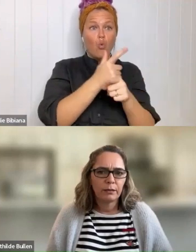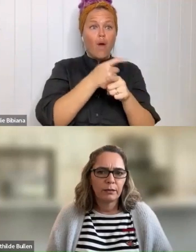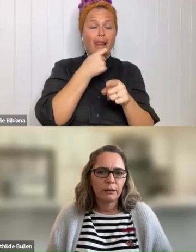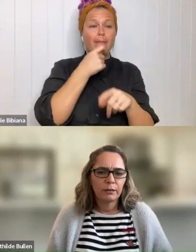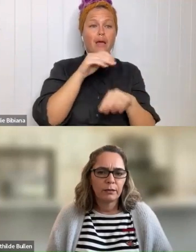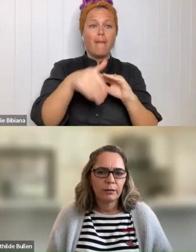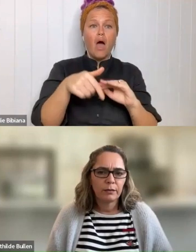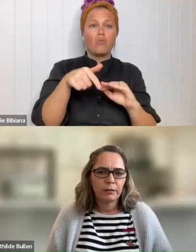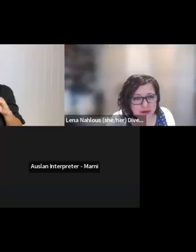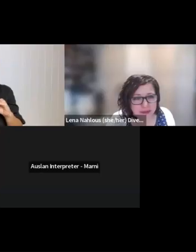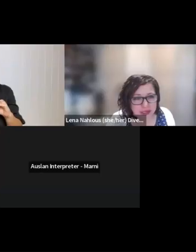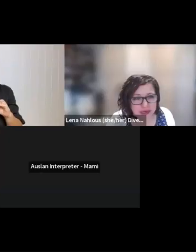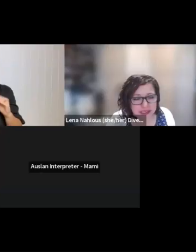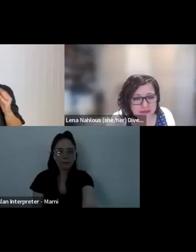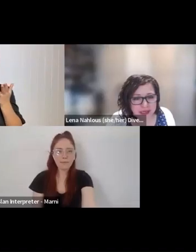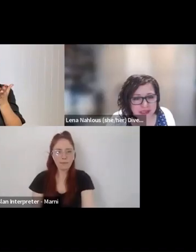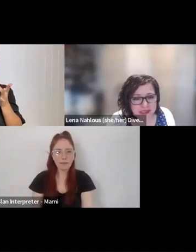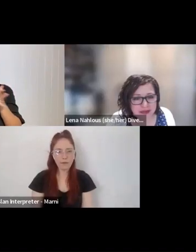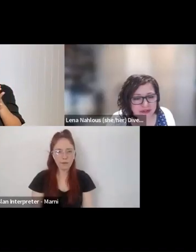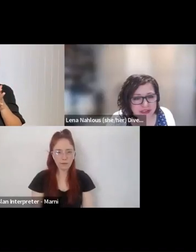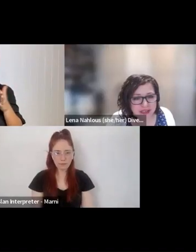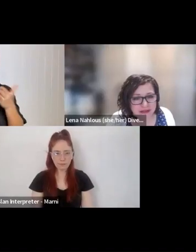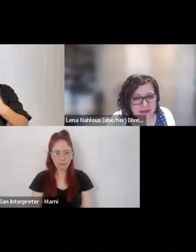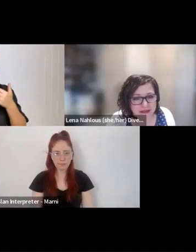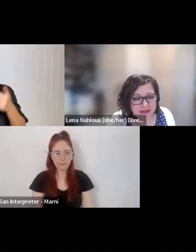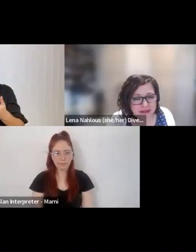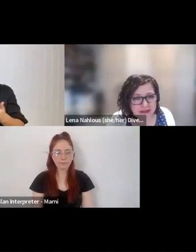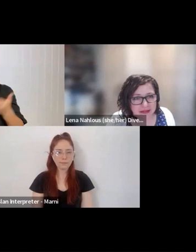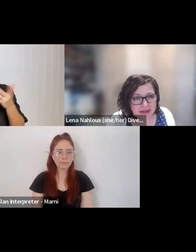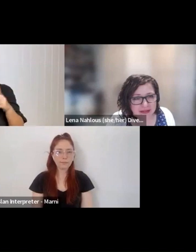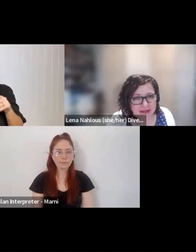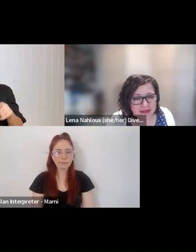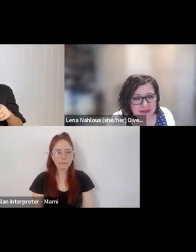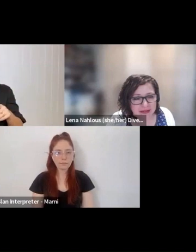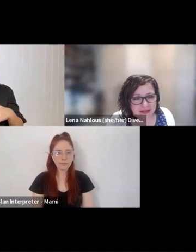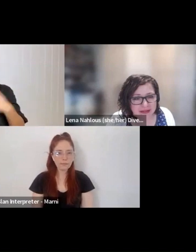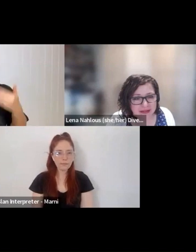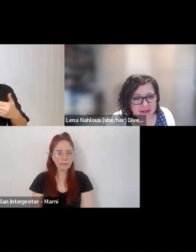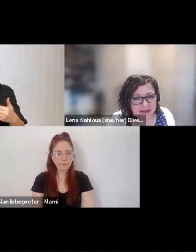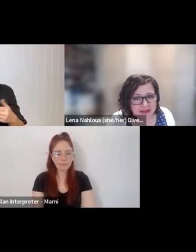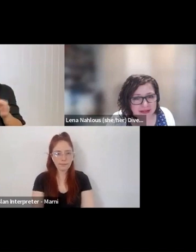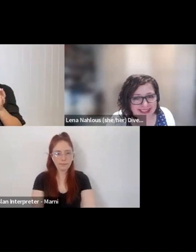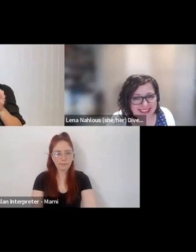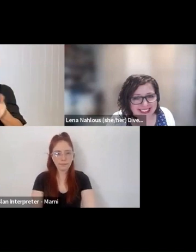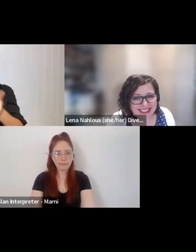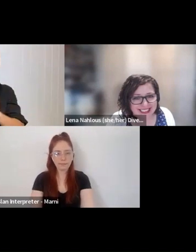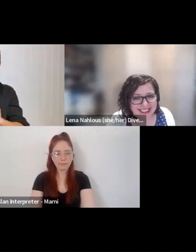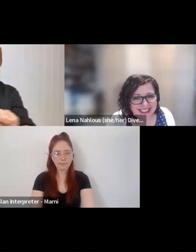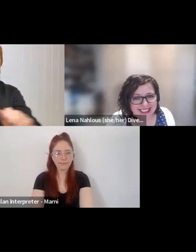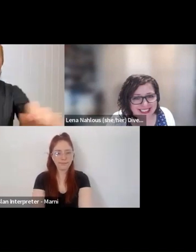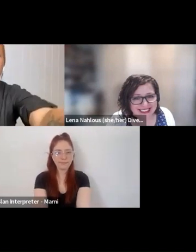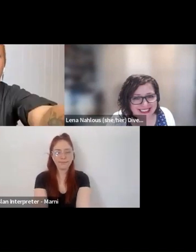the observer ship program and your experiences of it? And? Yeah, sure. Um,